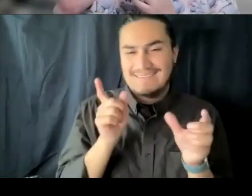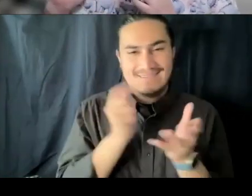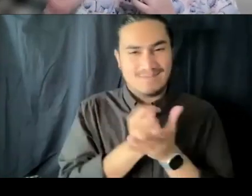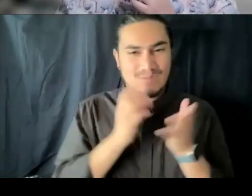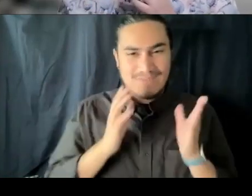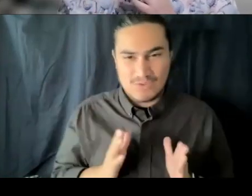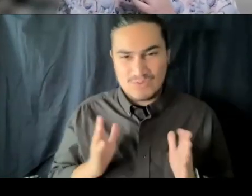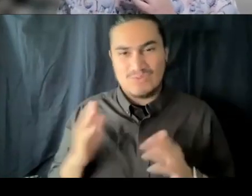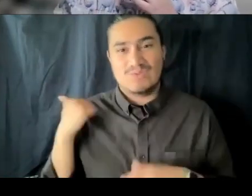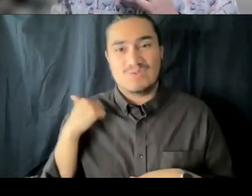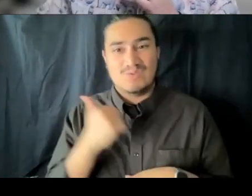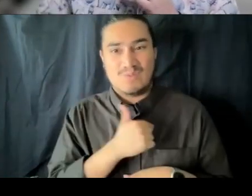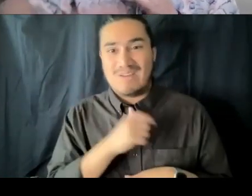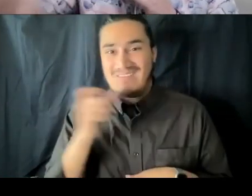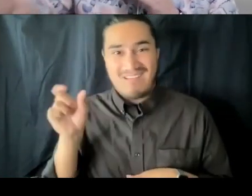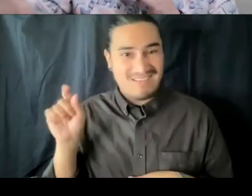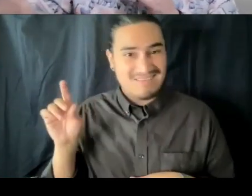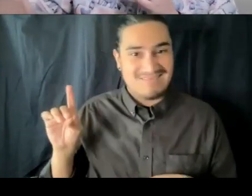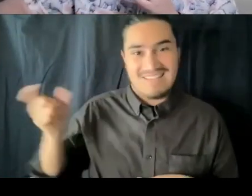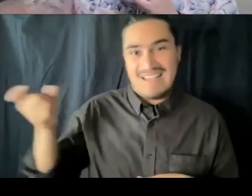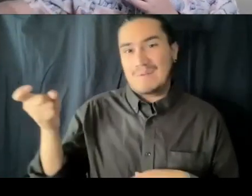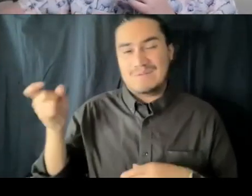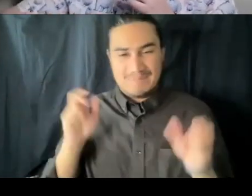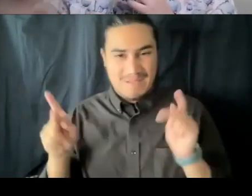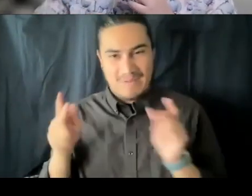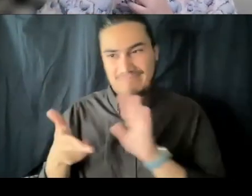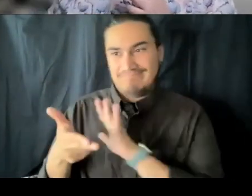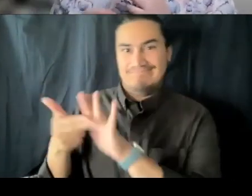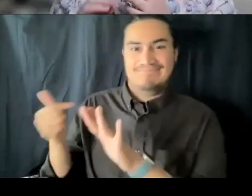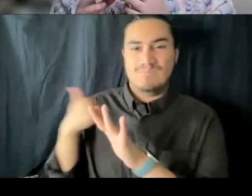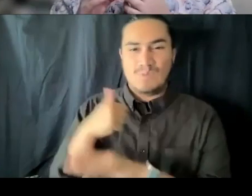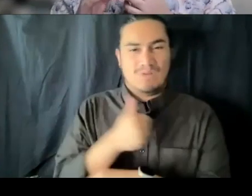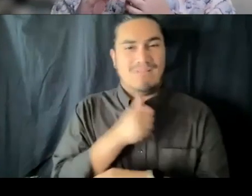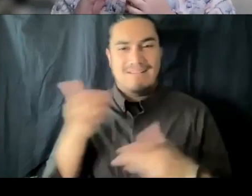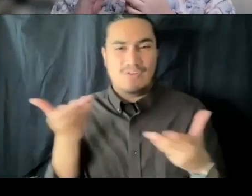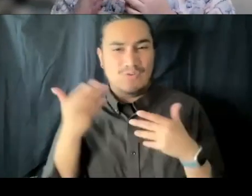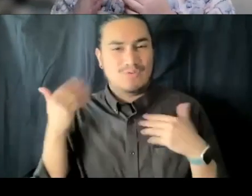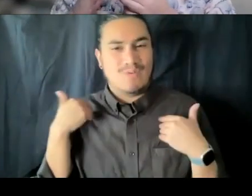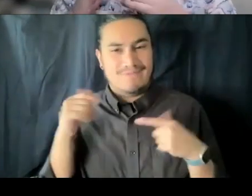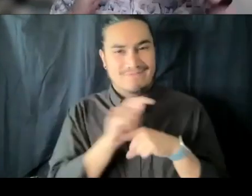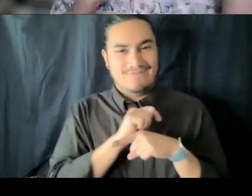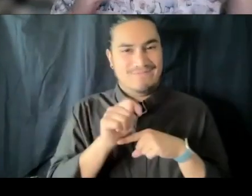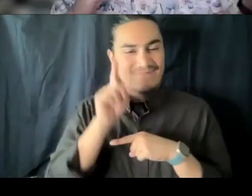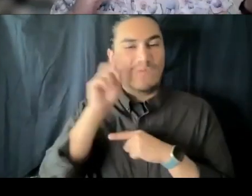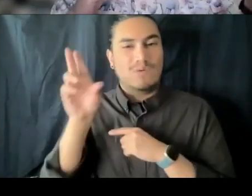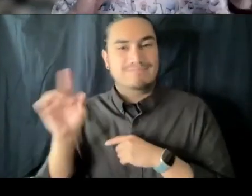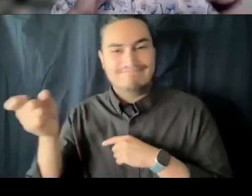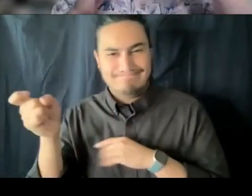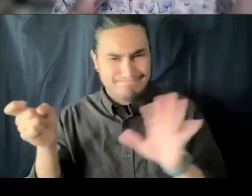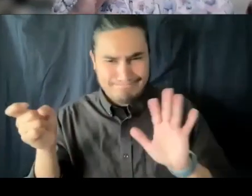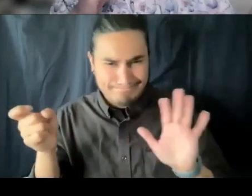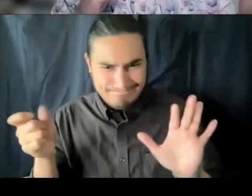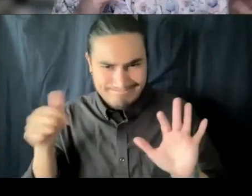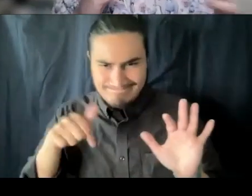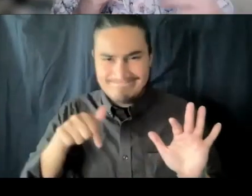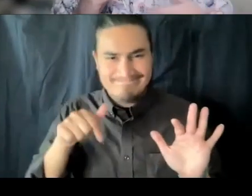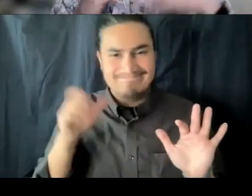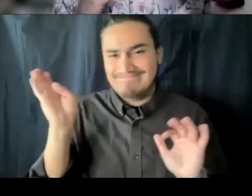and we are not here to have a make a diagnosis. So when I'm talking throughout this training